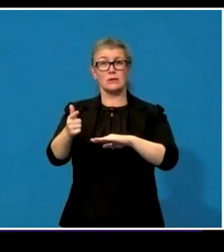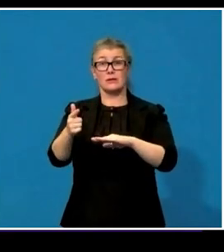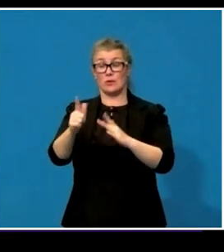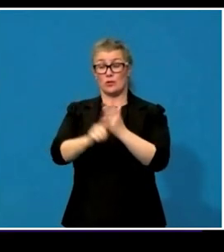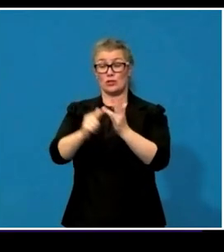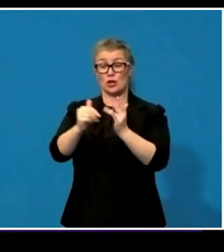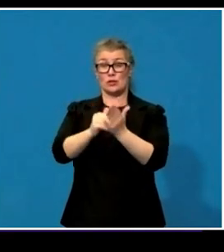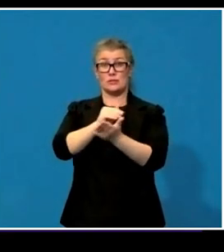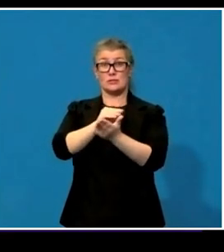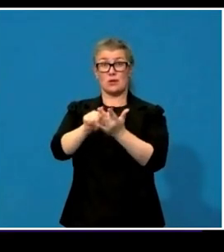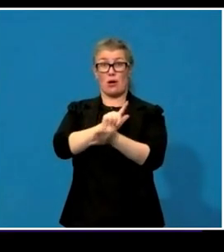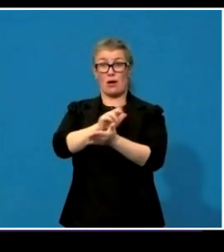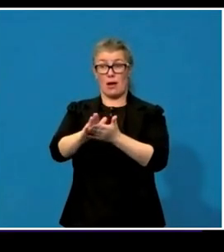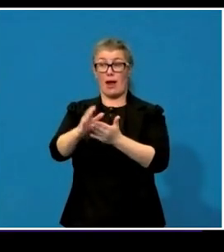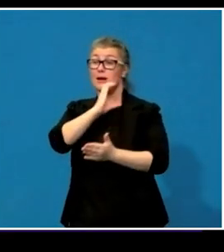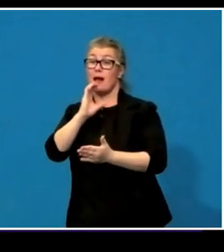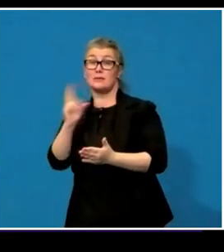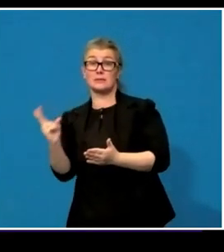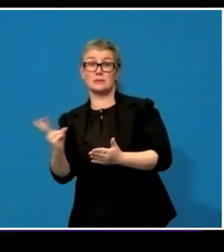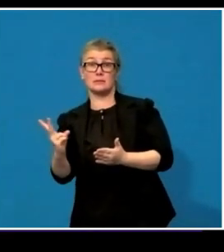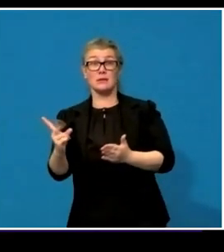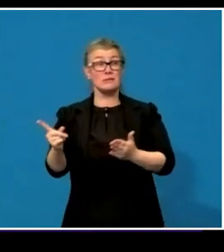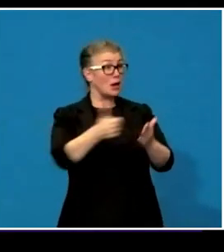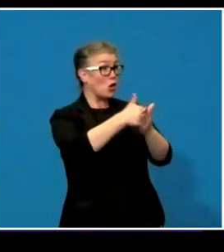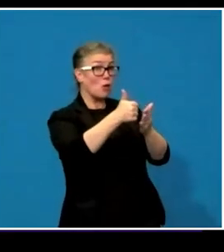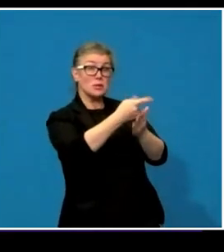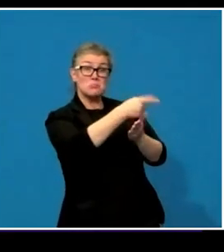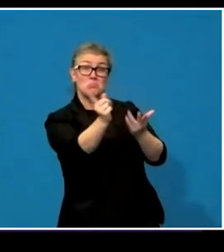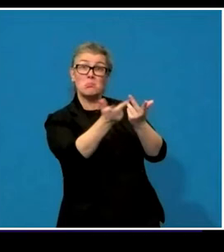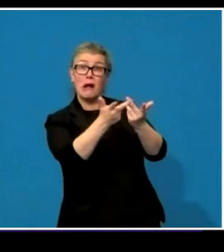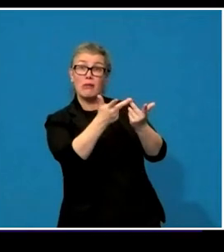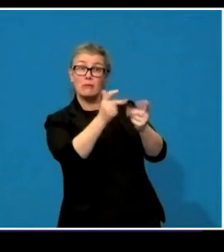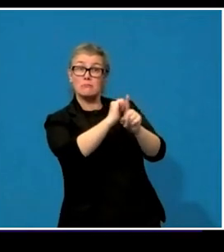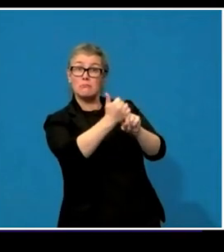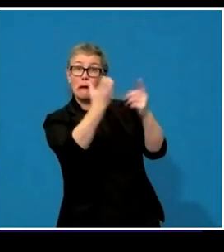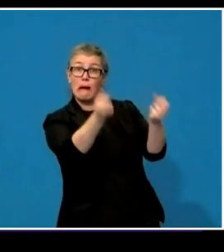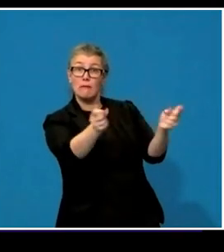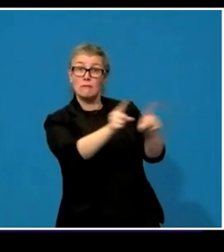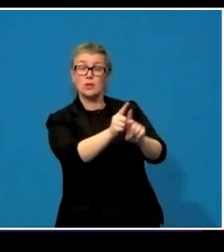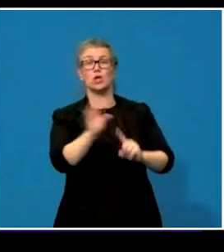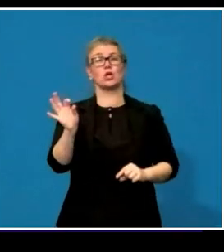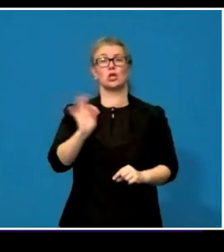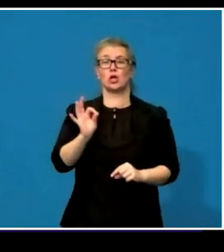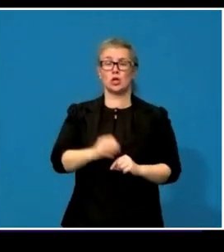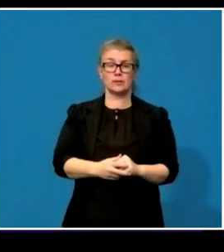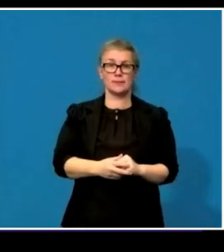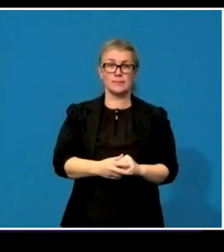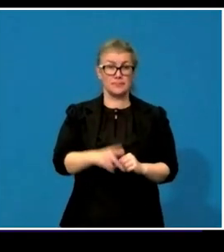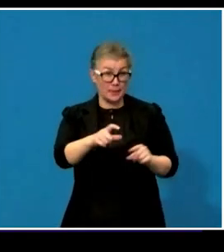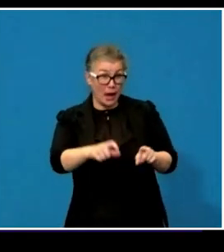Has it been difficult to set that arrangement up? It's been time consuming.